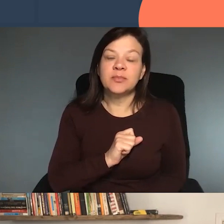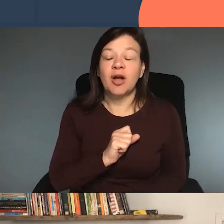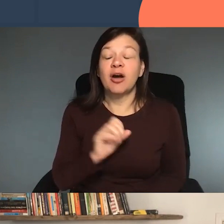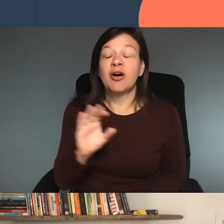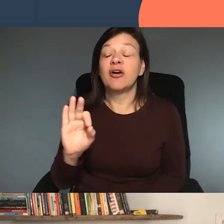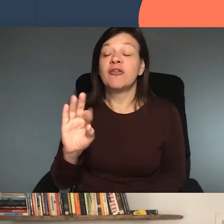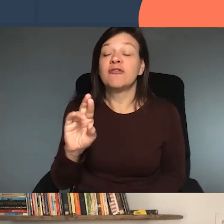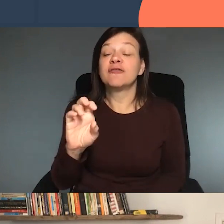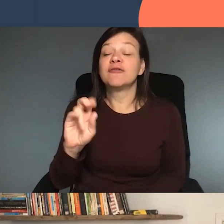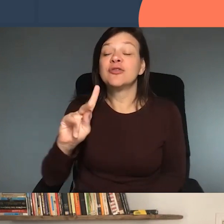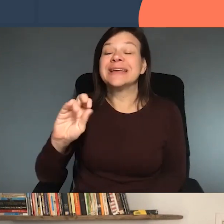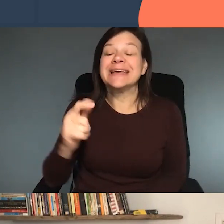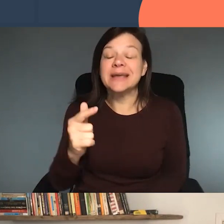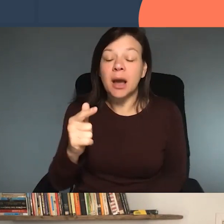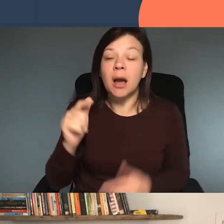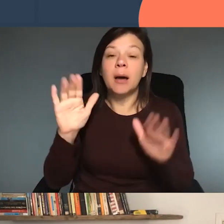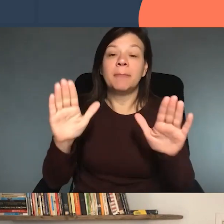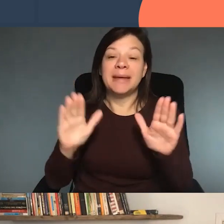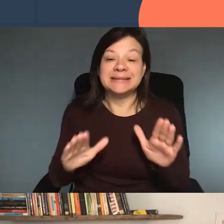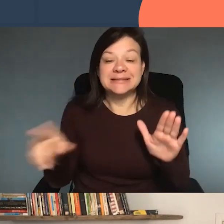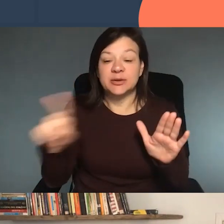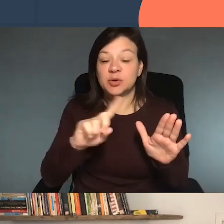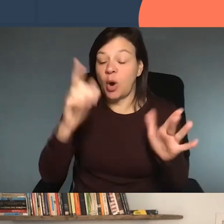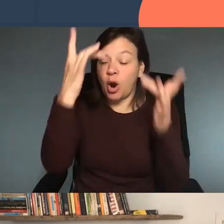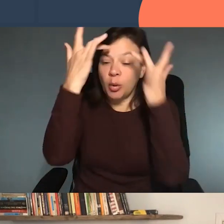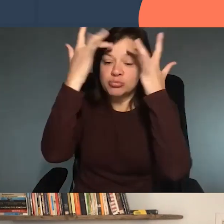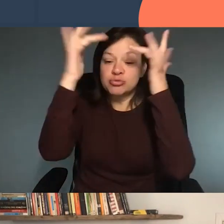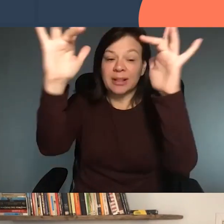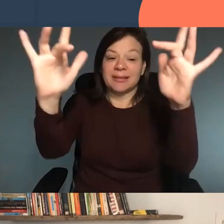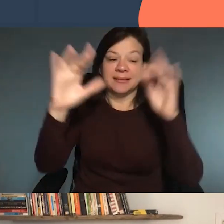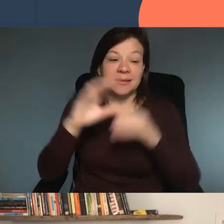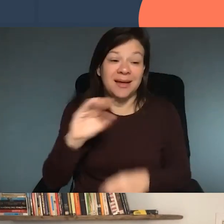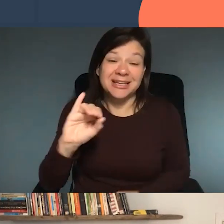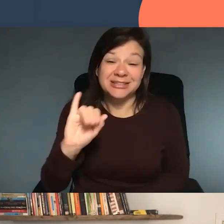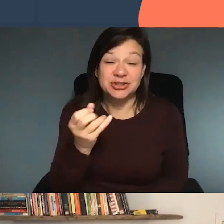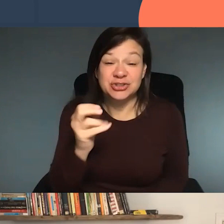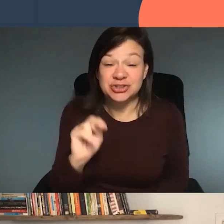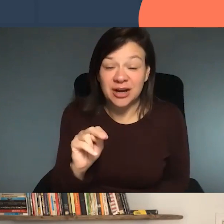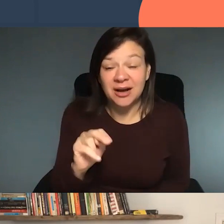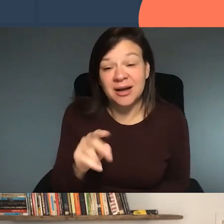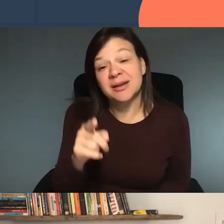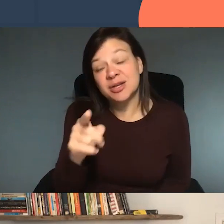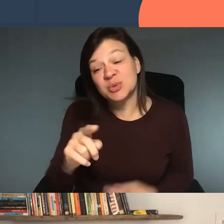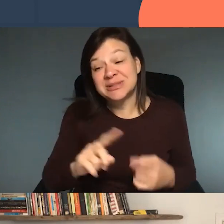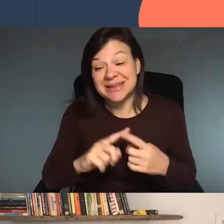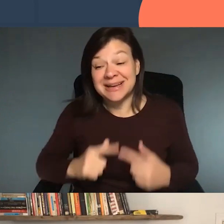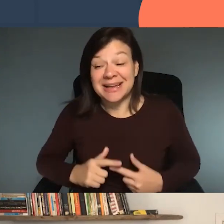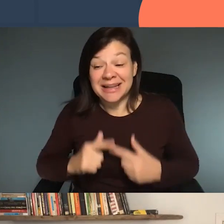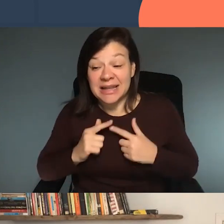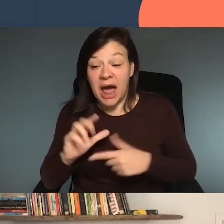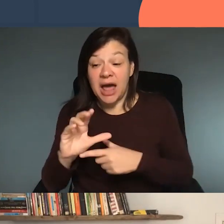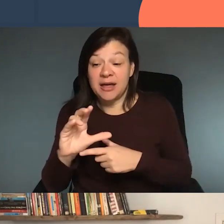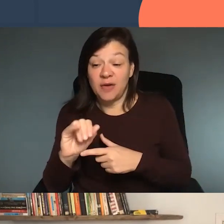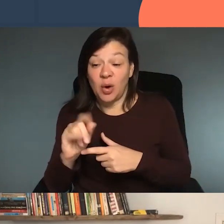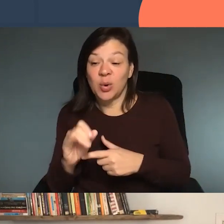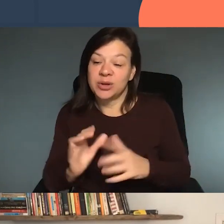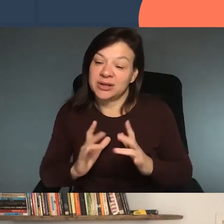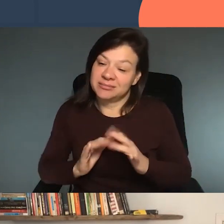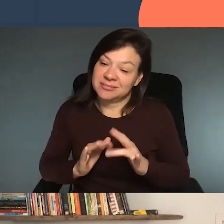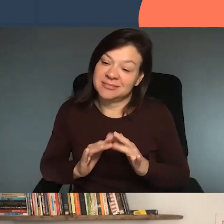YOU GUYS ARE BRILLIANT AND ALSO JON JUST THE FACT YOU DO LIVE CODING AND WORK THROUGH THAT I'M IMPRESSED.